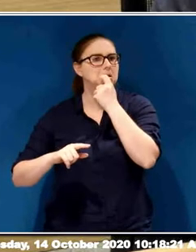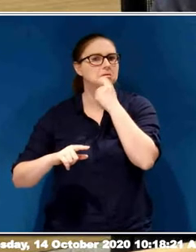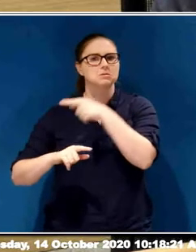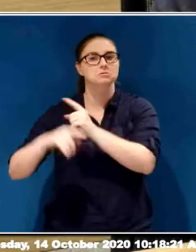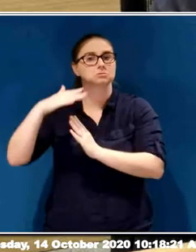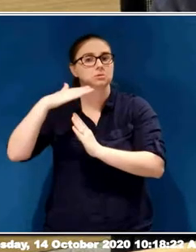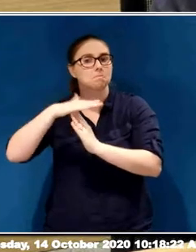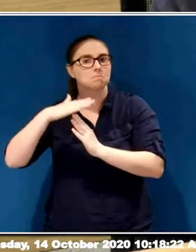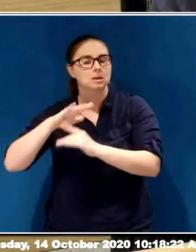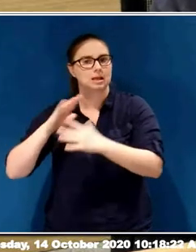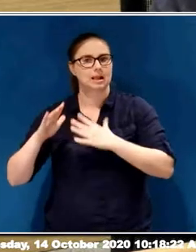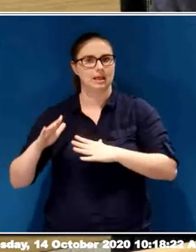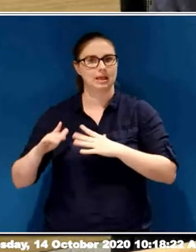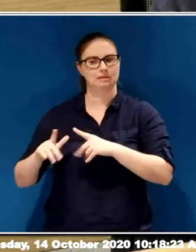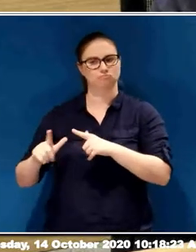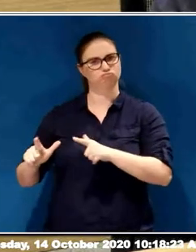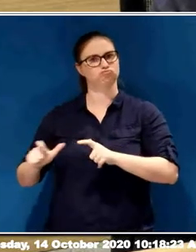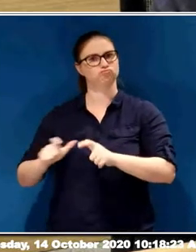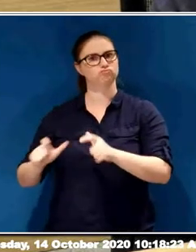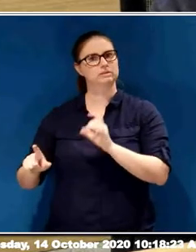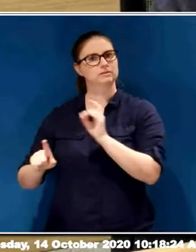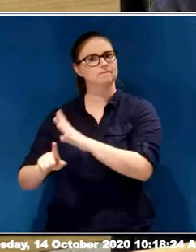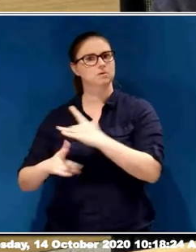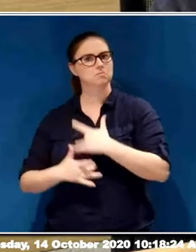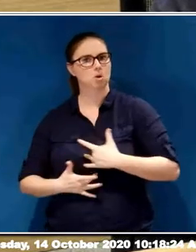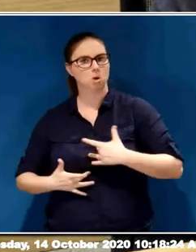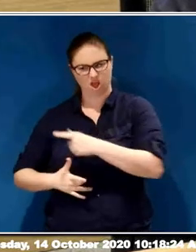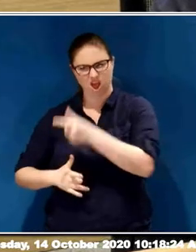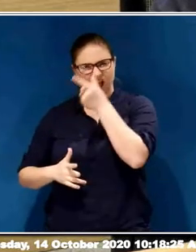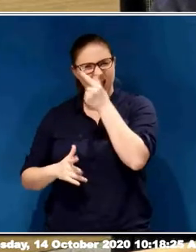And I guess the most successful thing --- two things come to mind.